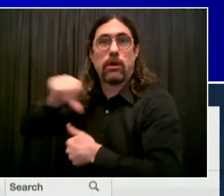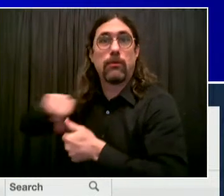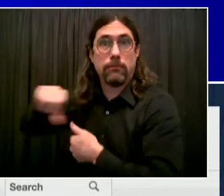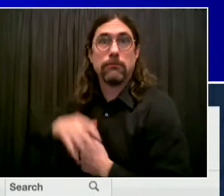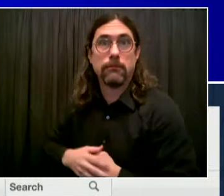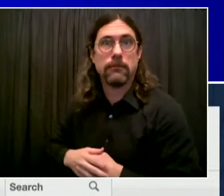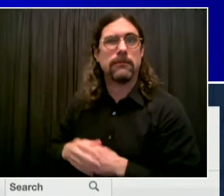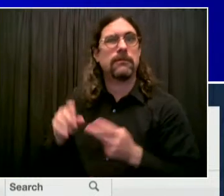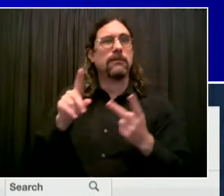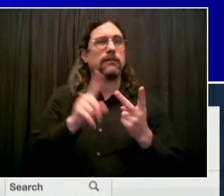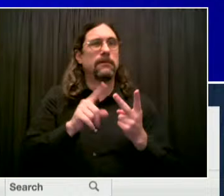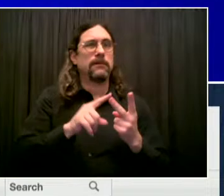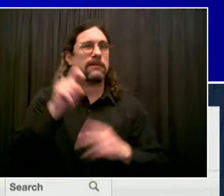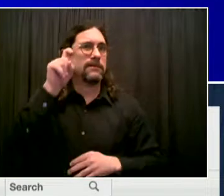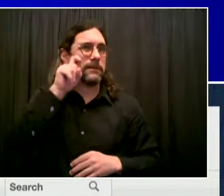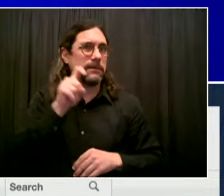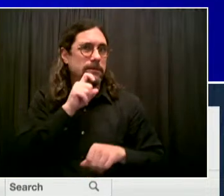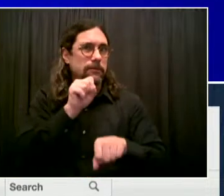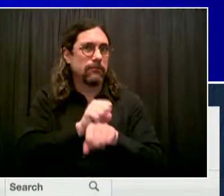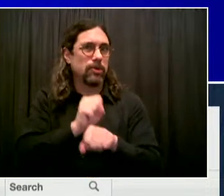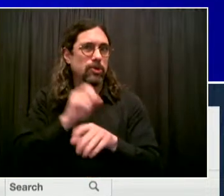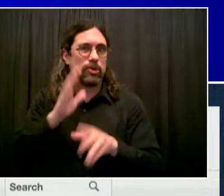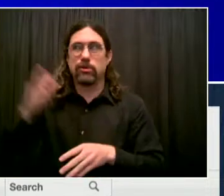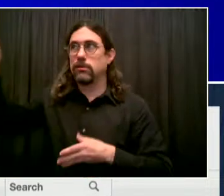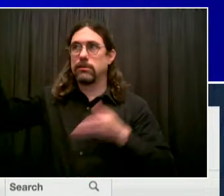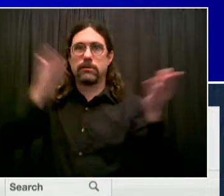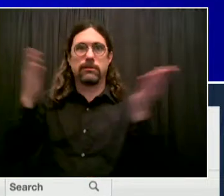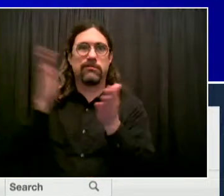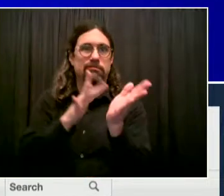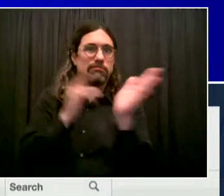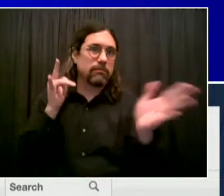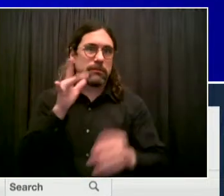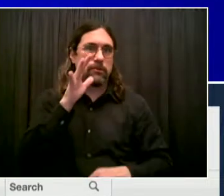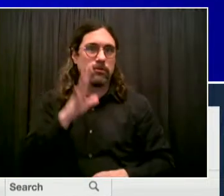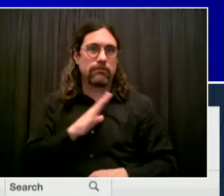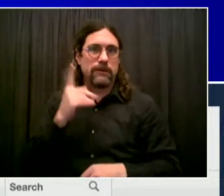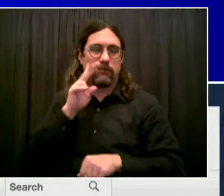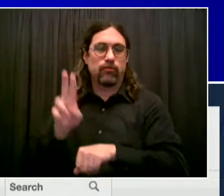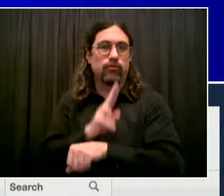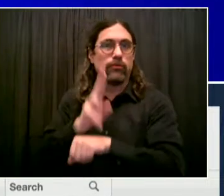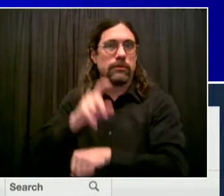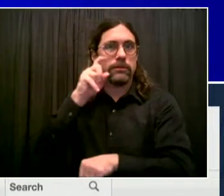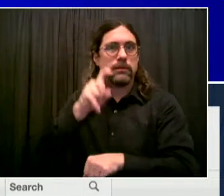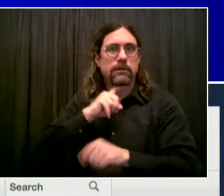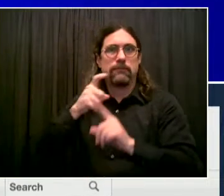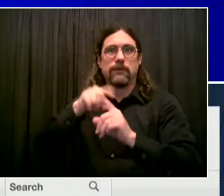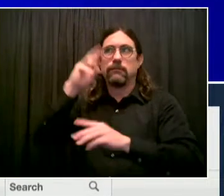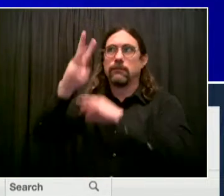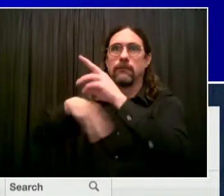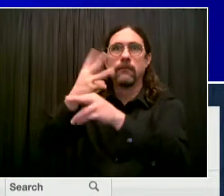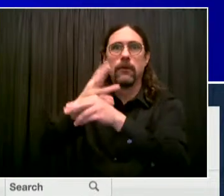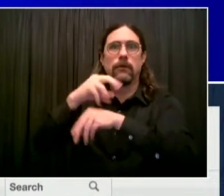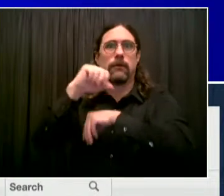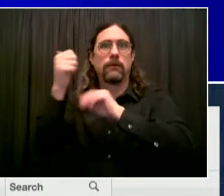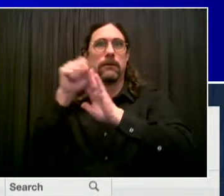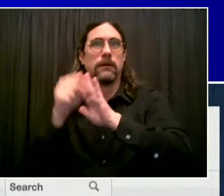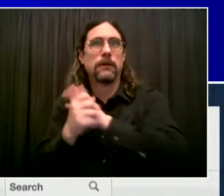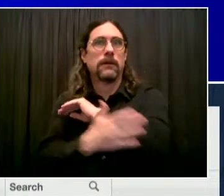TREATED IN OUR LEGAL SYSTEM. THESE ARE TWO